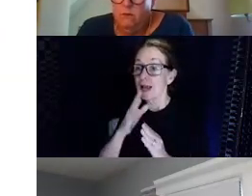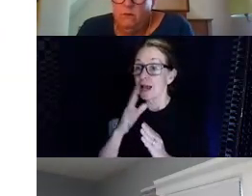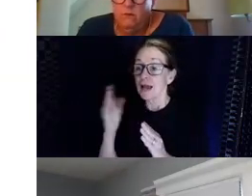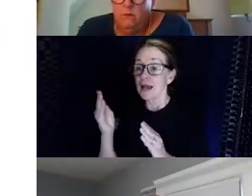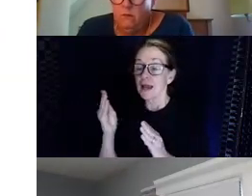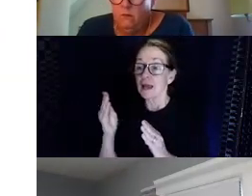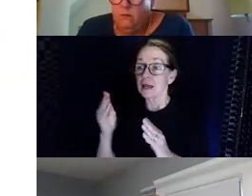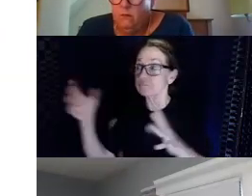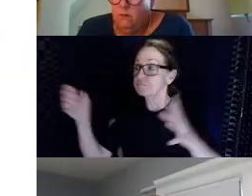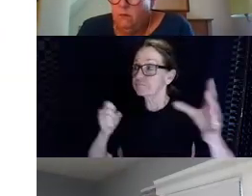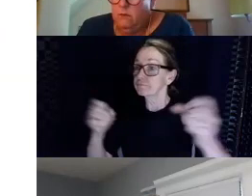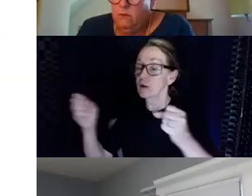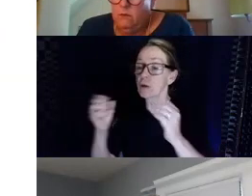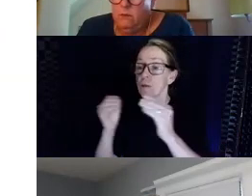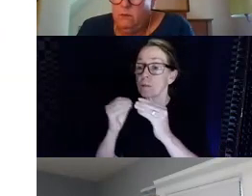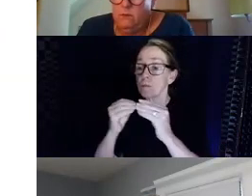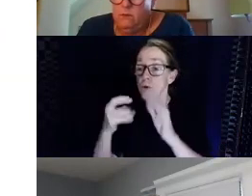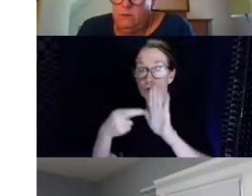AND THEN WE WRAPPED IT UP WITH SCHEDULING FOR FUTURE MEETINGS.